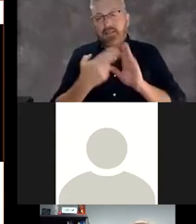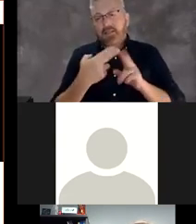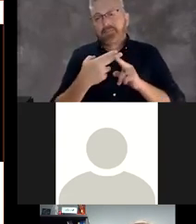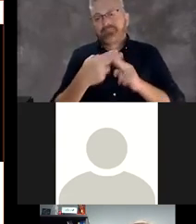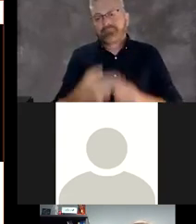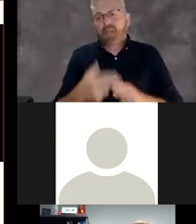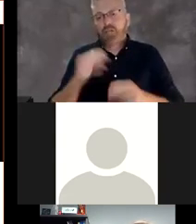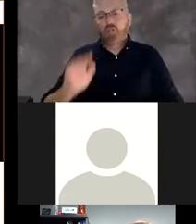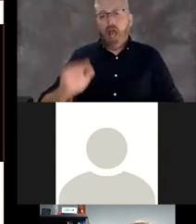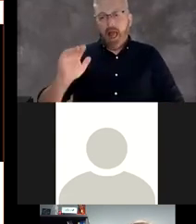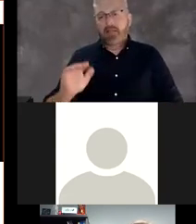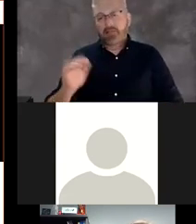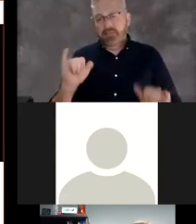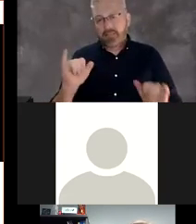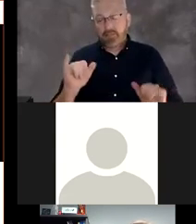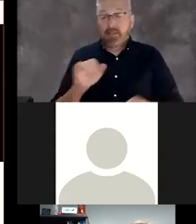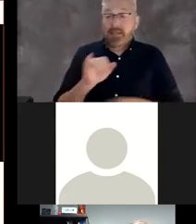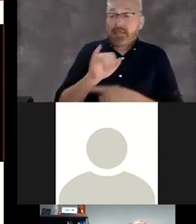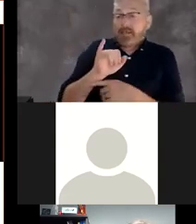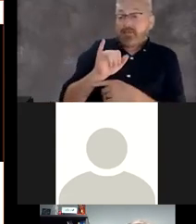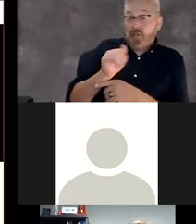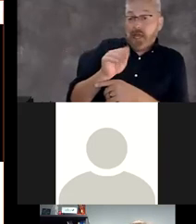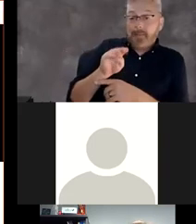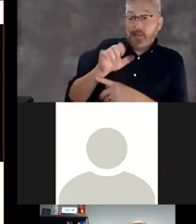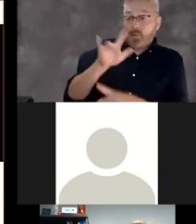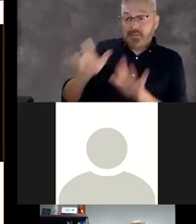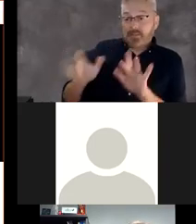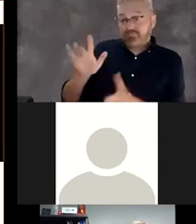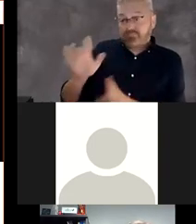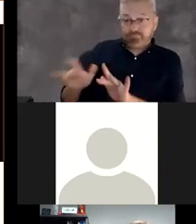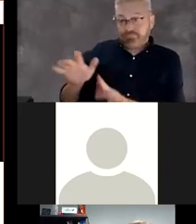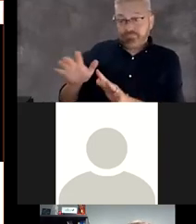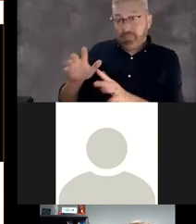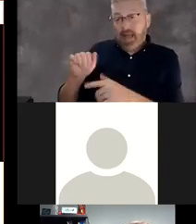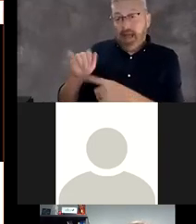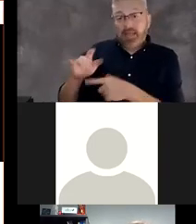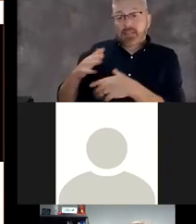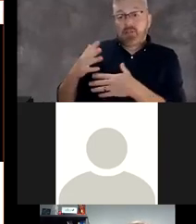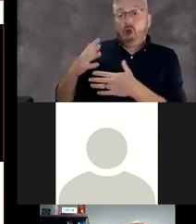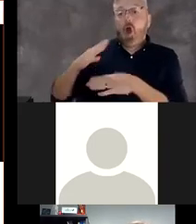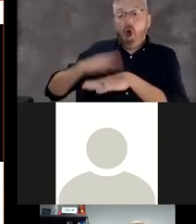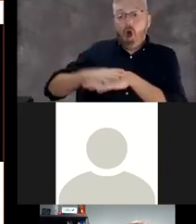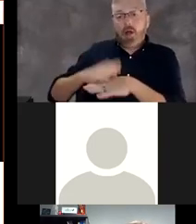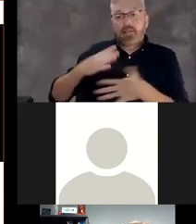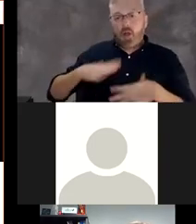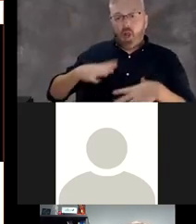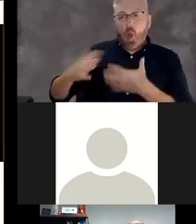IF JAMIE WAS TOUCHING ALEX OVER THE CLOTHING, THEN THAT WOULD